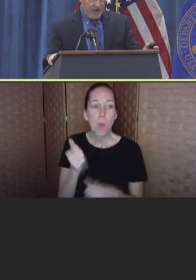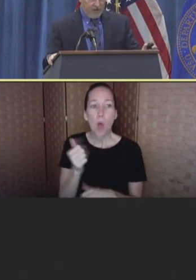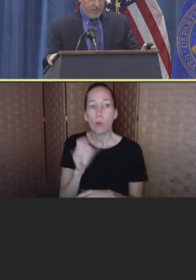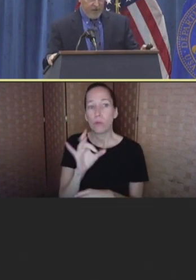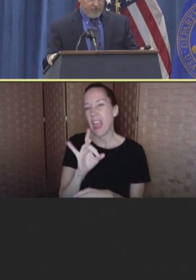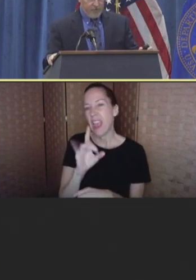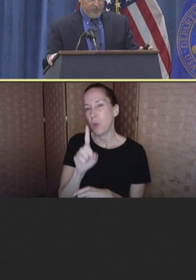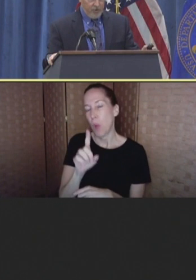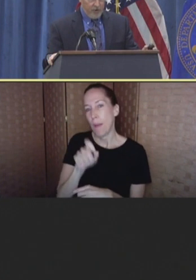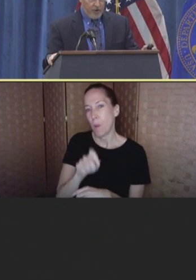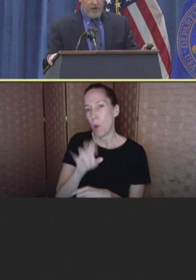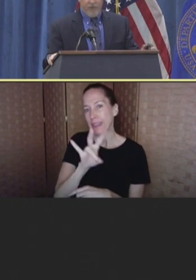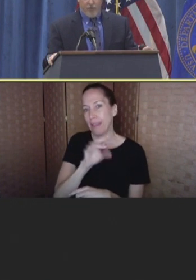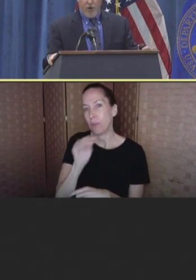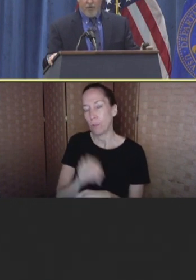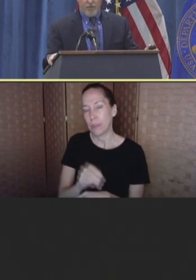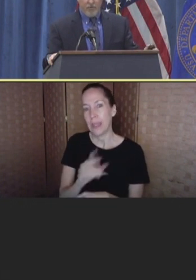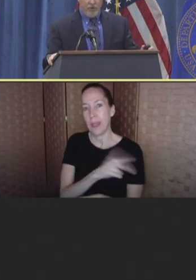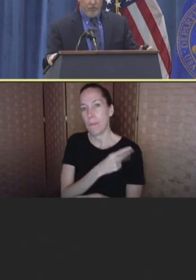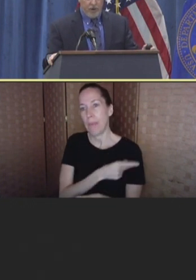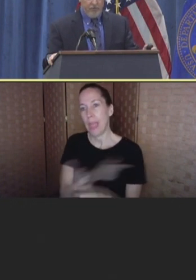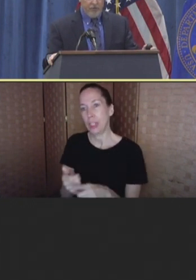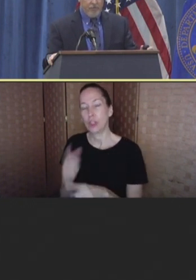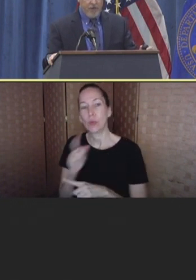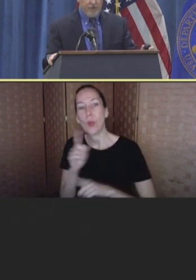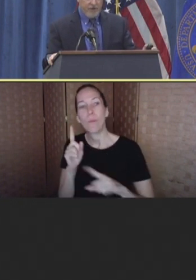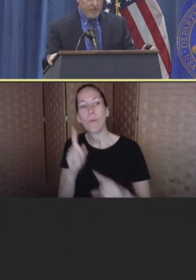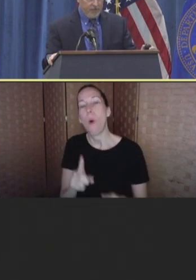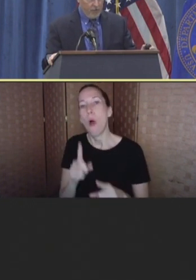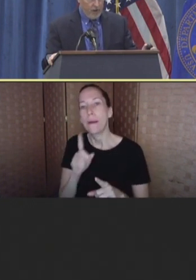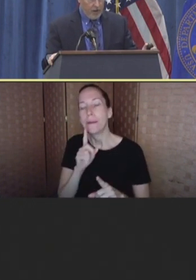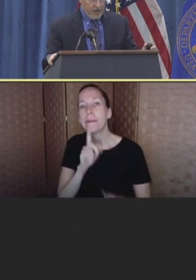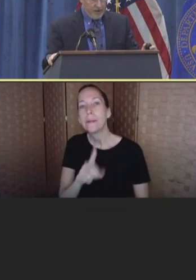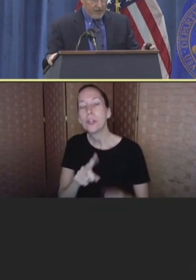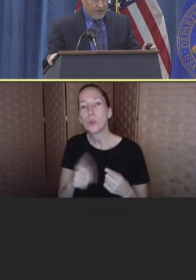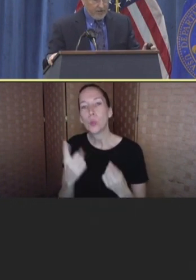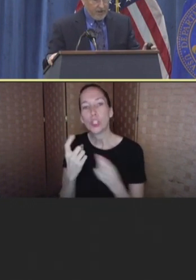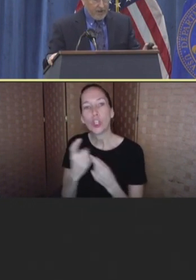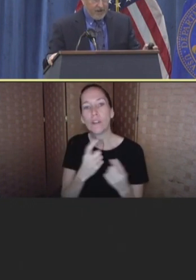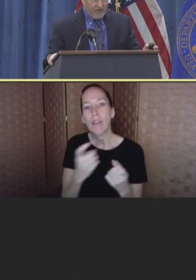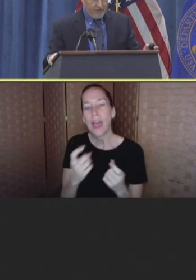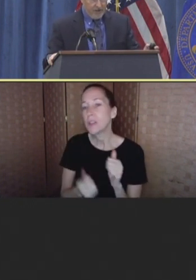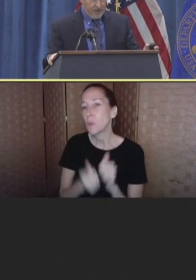the patient was fully recovered or probably fully recovered by the time that they were contacted.